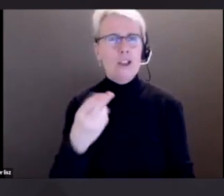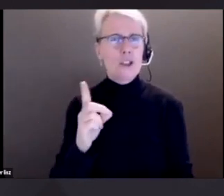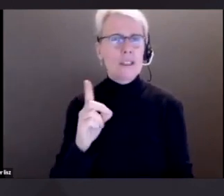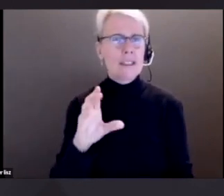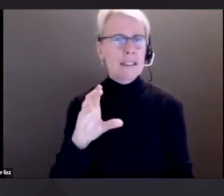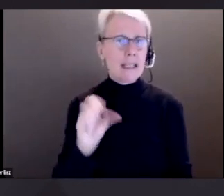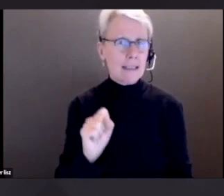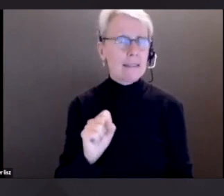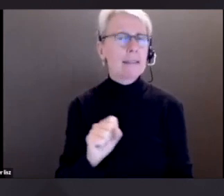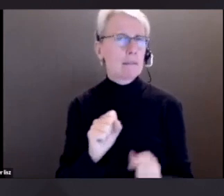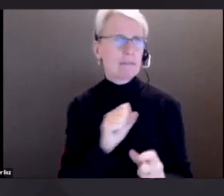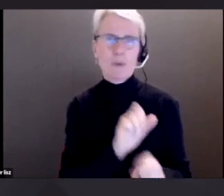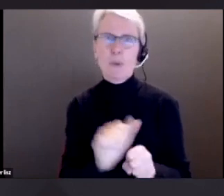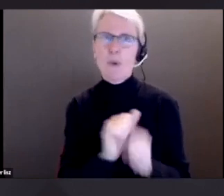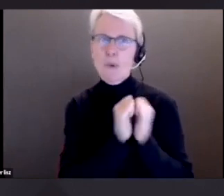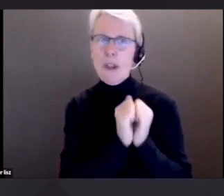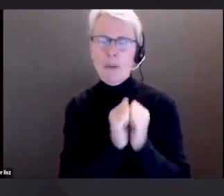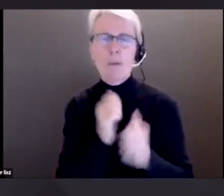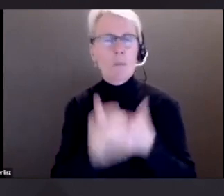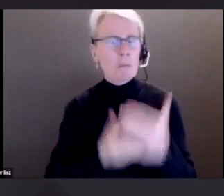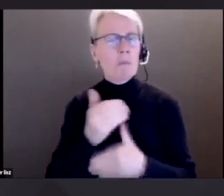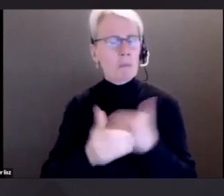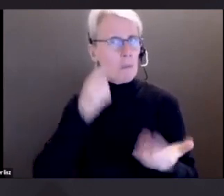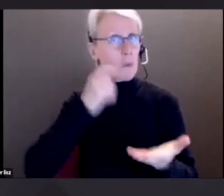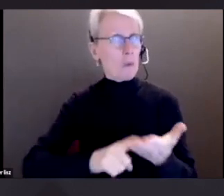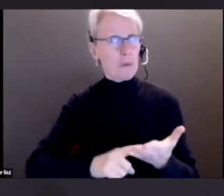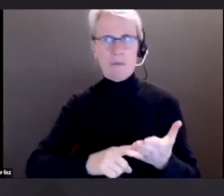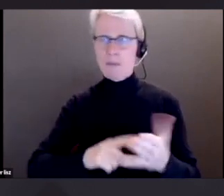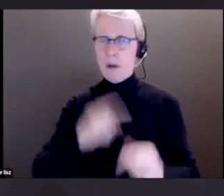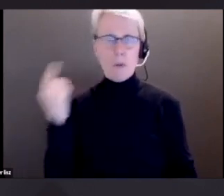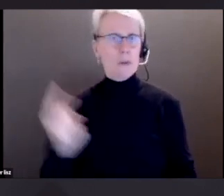where we continuously have diverse and talented employees on staff.